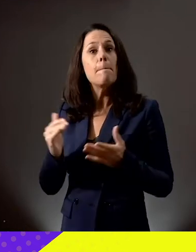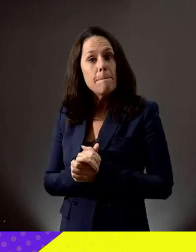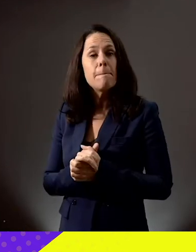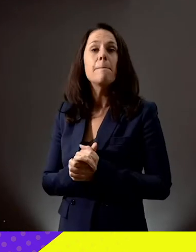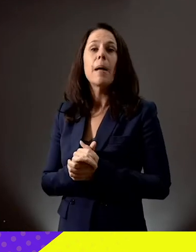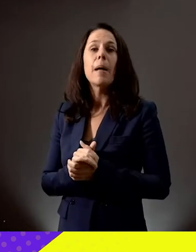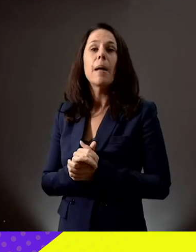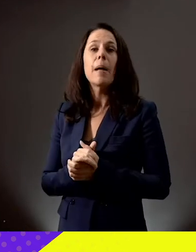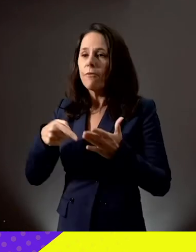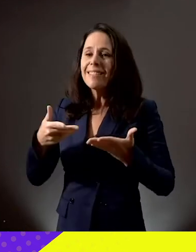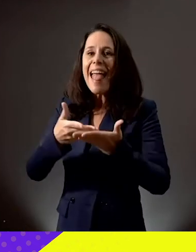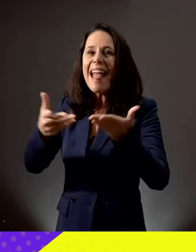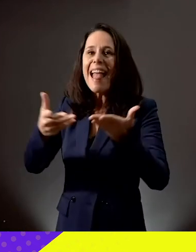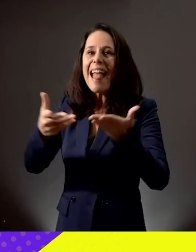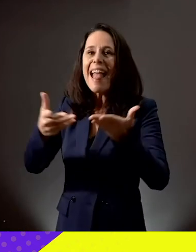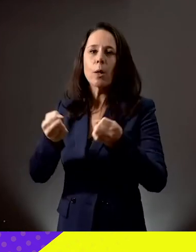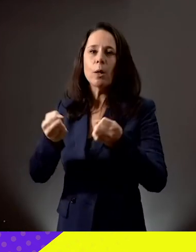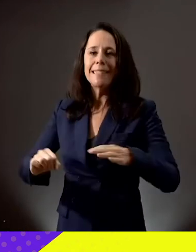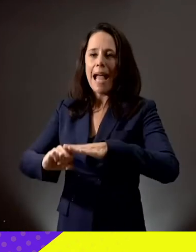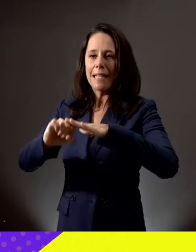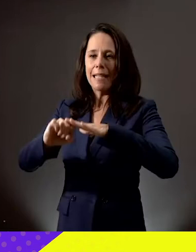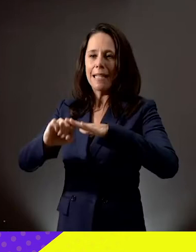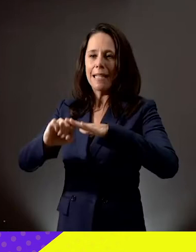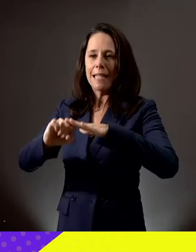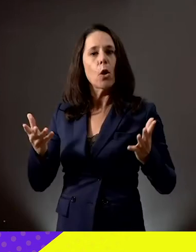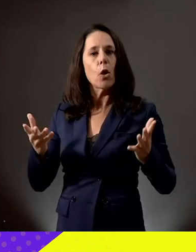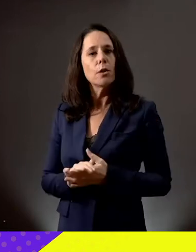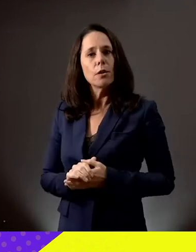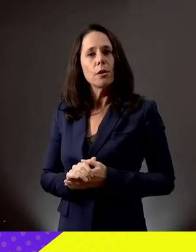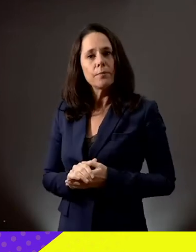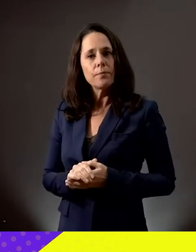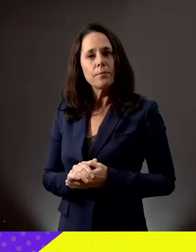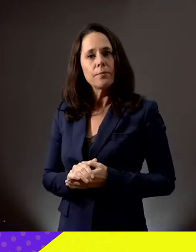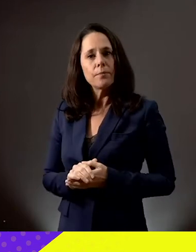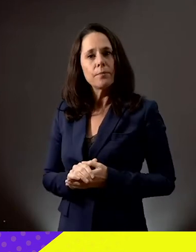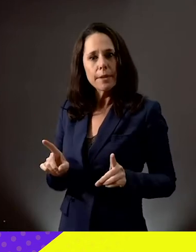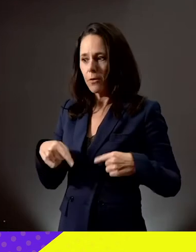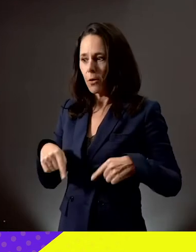So it's very easy for us to get everyone on board...